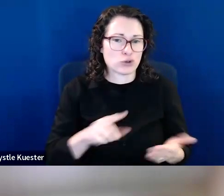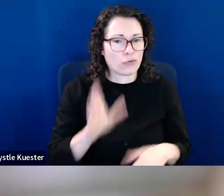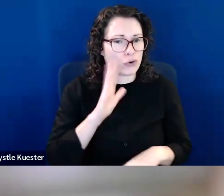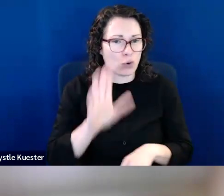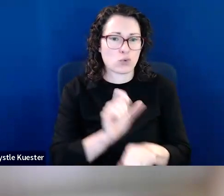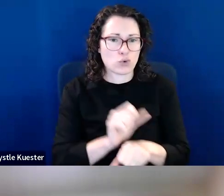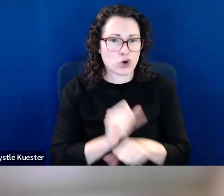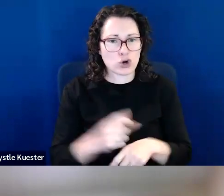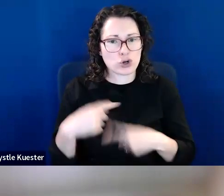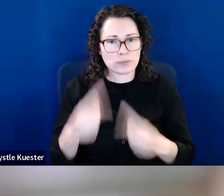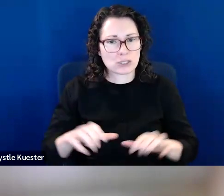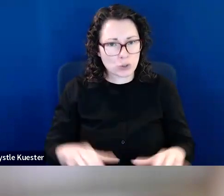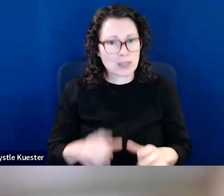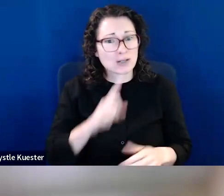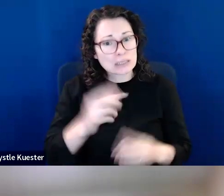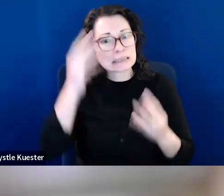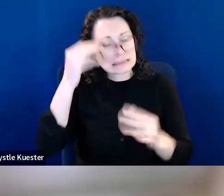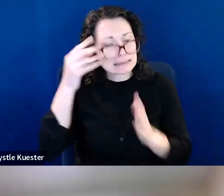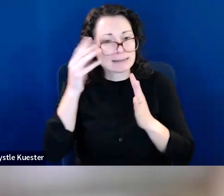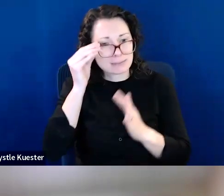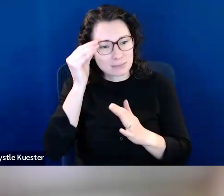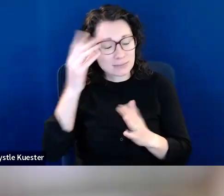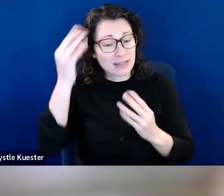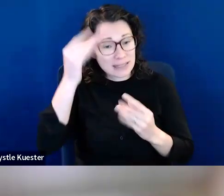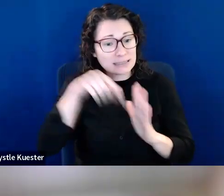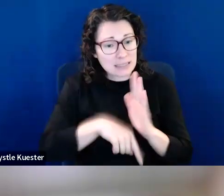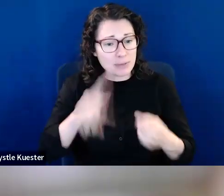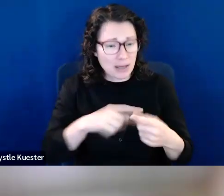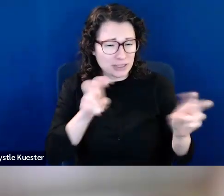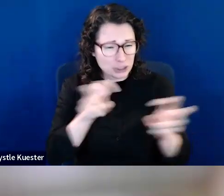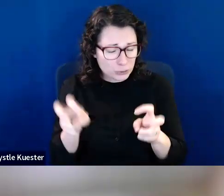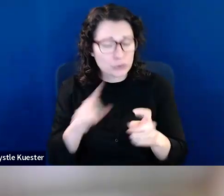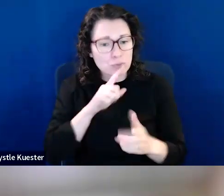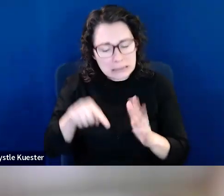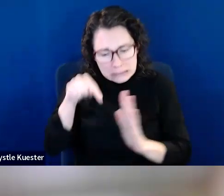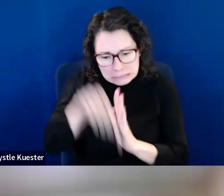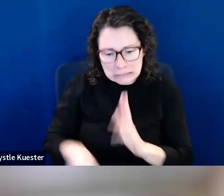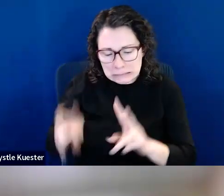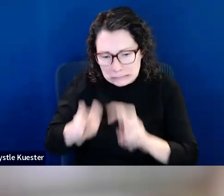really think about these issues and take them seriously and really dig into the data. Um,